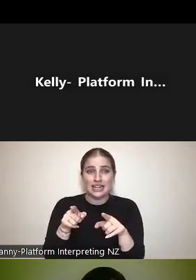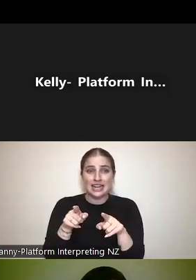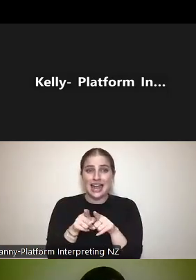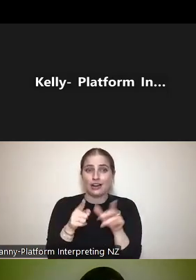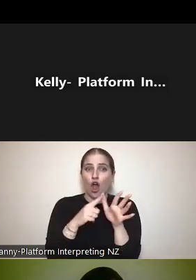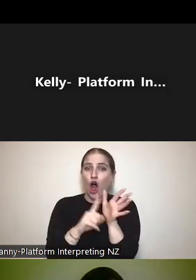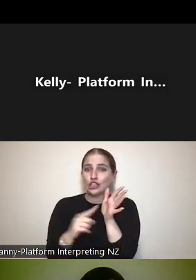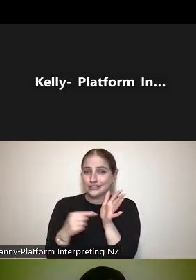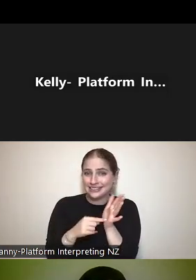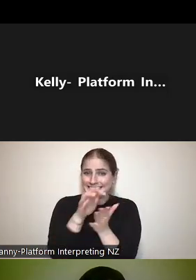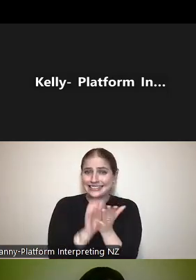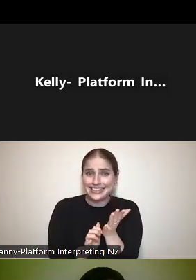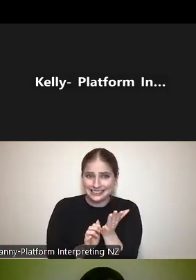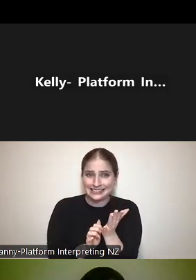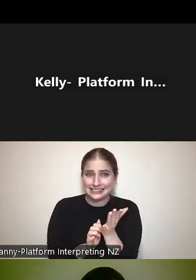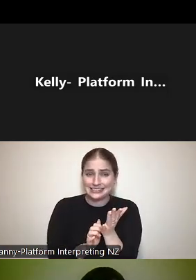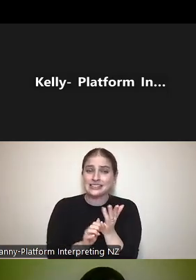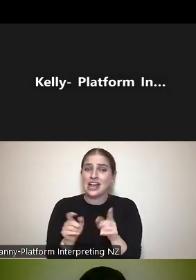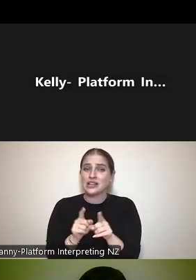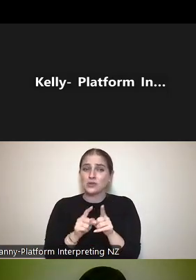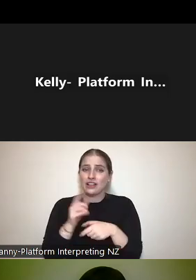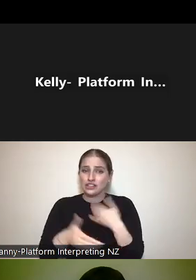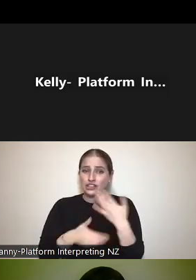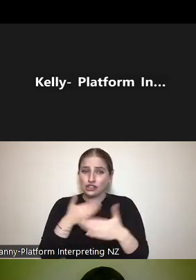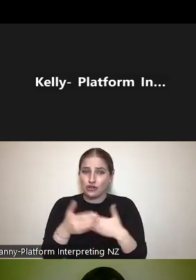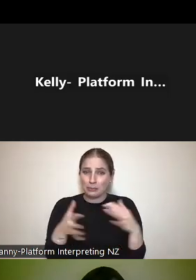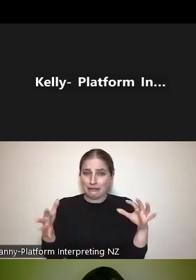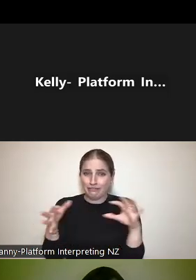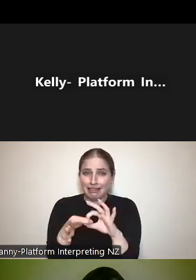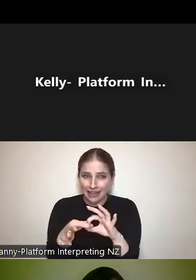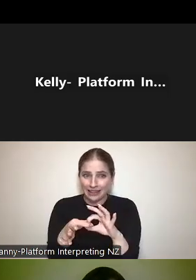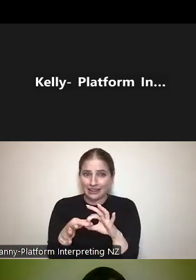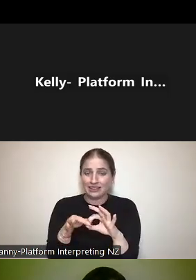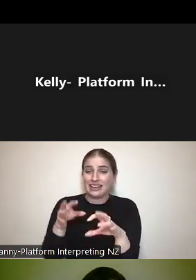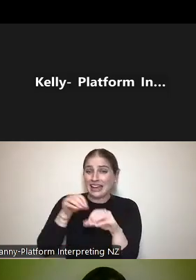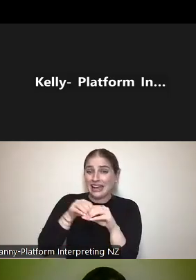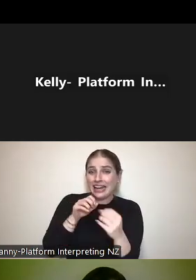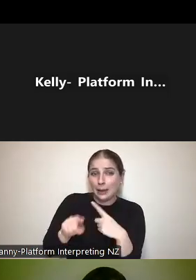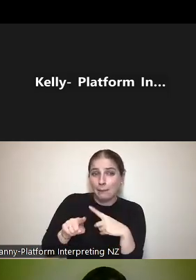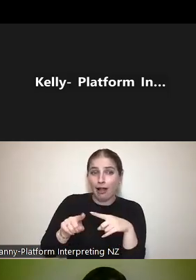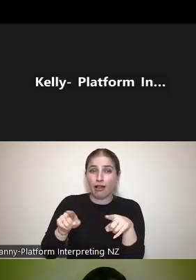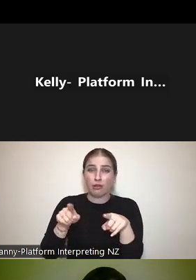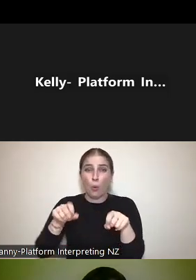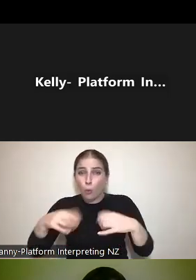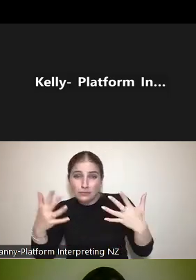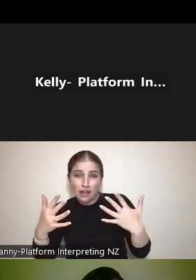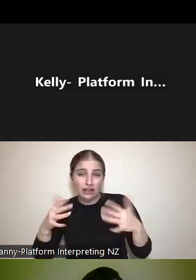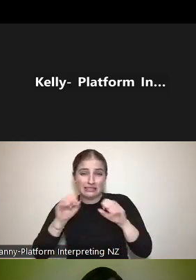on social media, on your website, everywhere. So, these are navigation recommendations to make